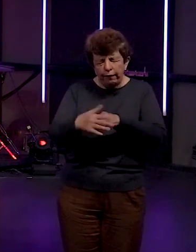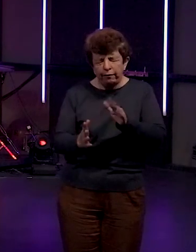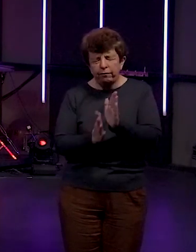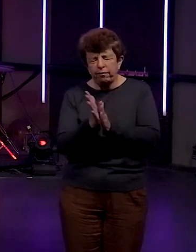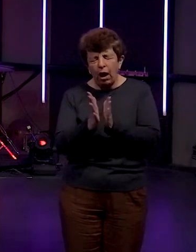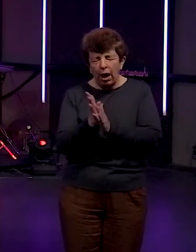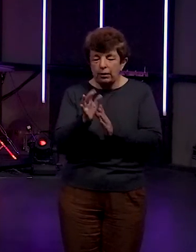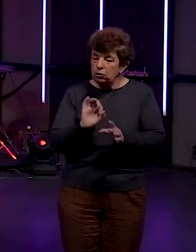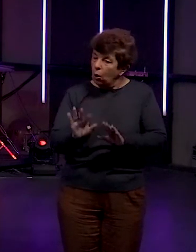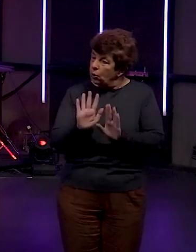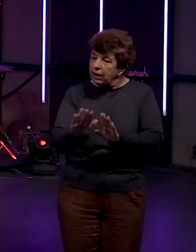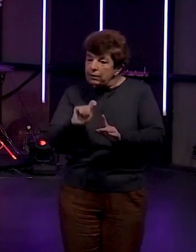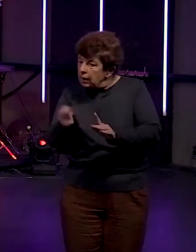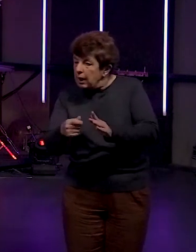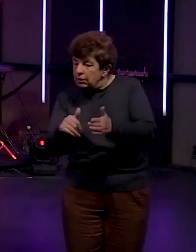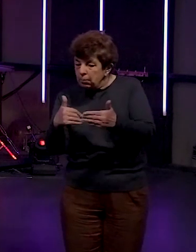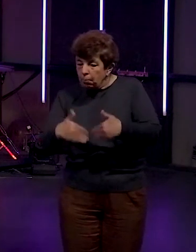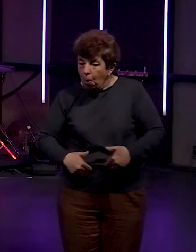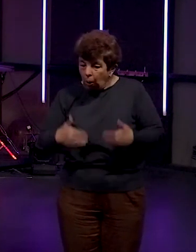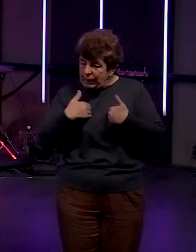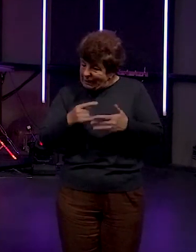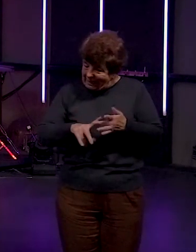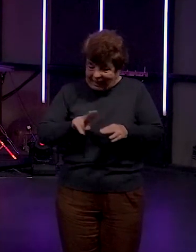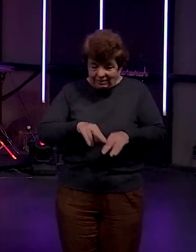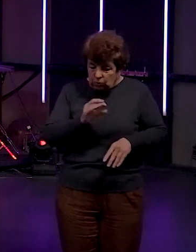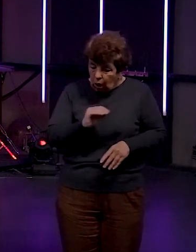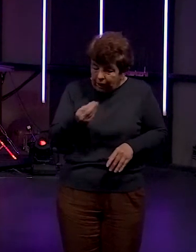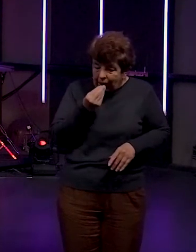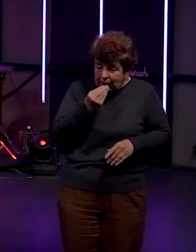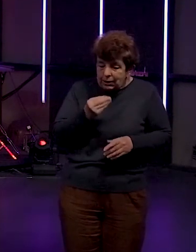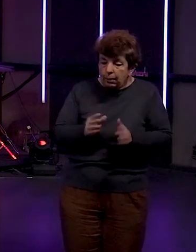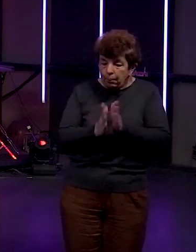next morning. Burn whatever is not eaten before morning.